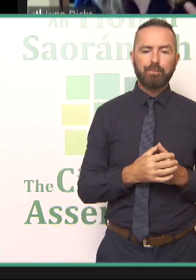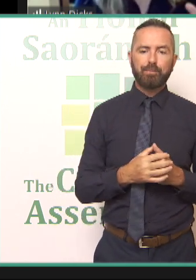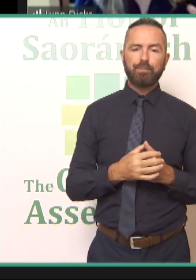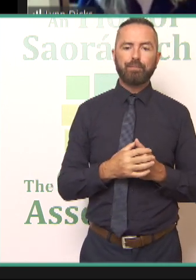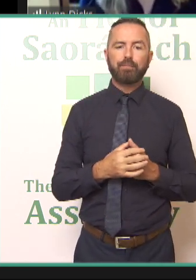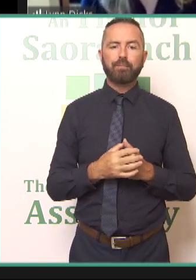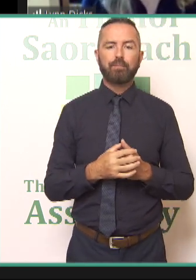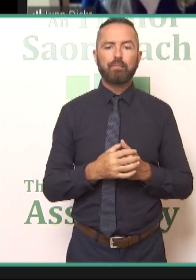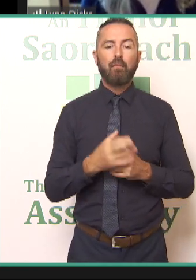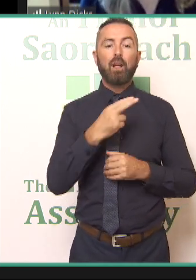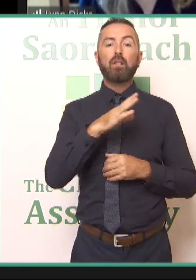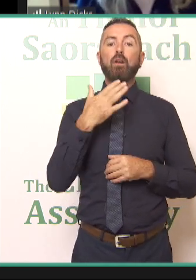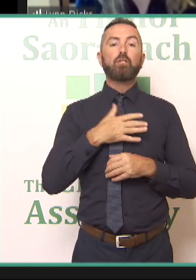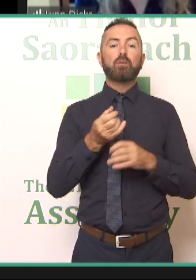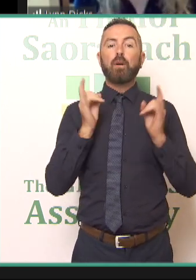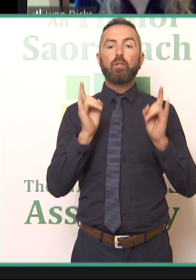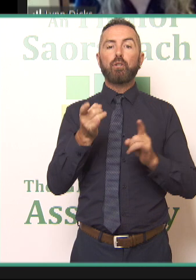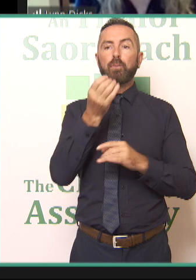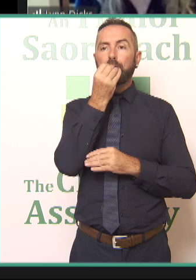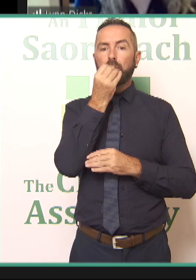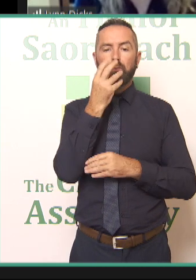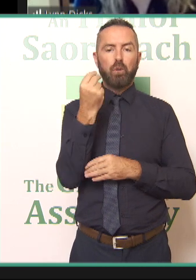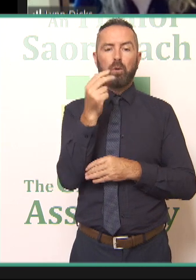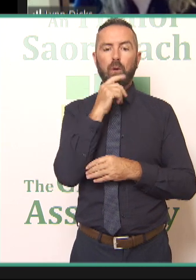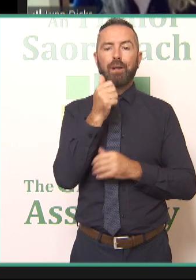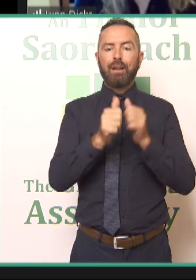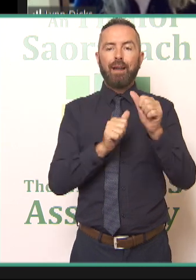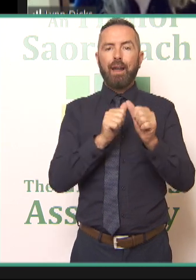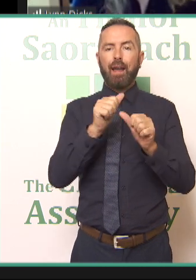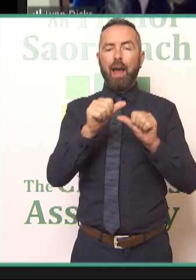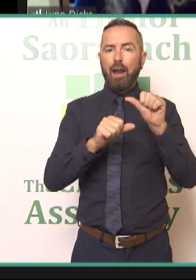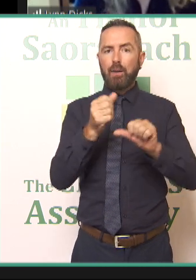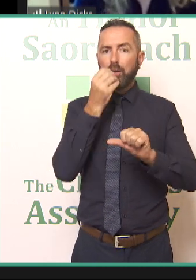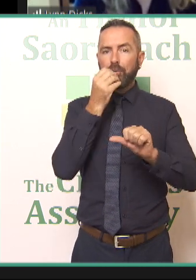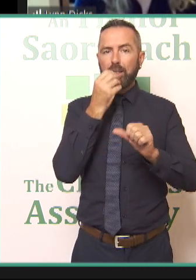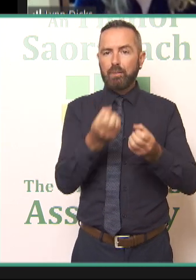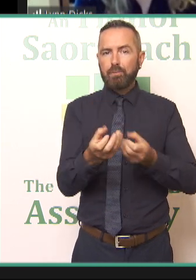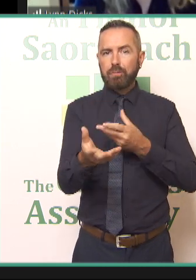and it's not just about human food animal feed so the foods that is fed to animals that are produced